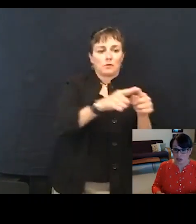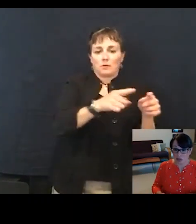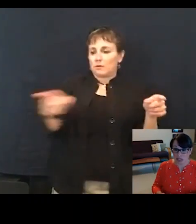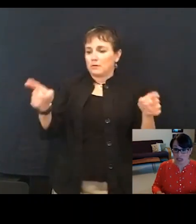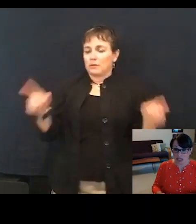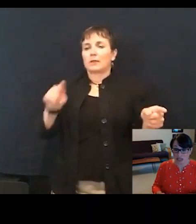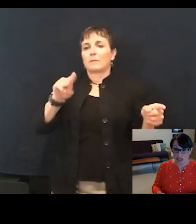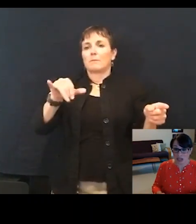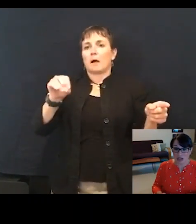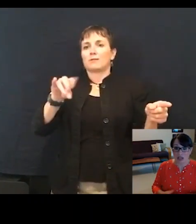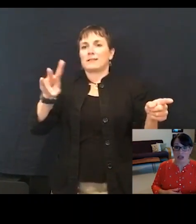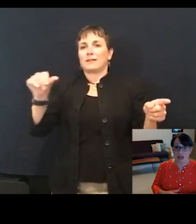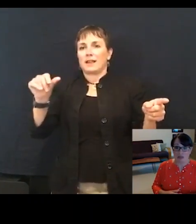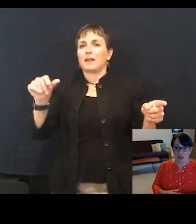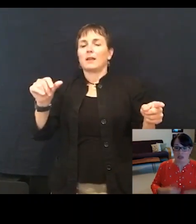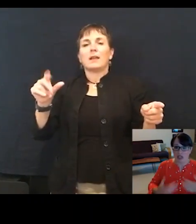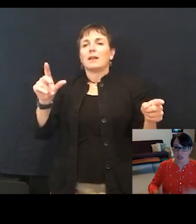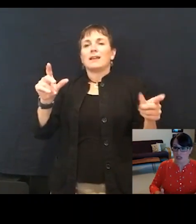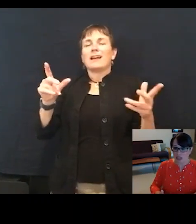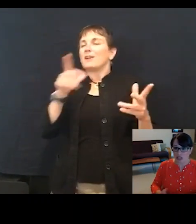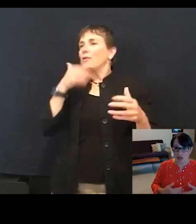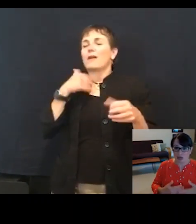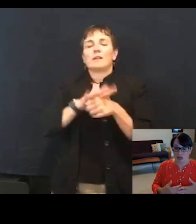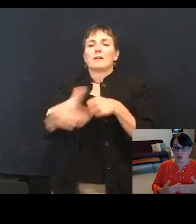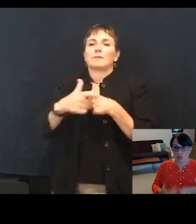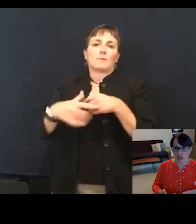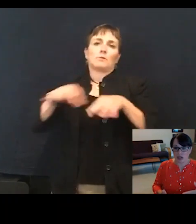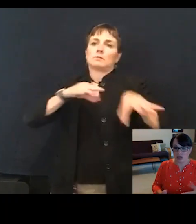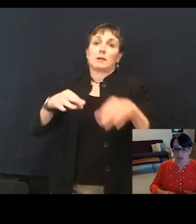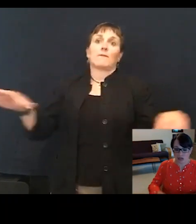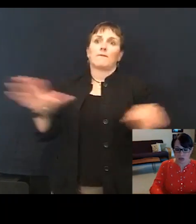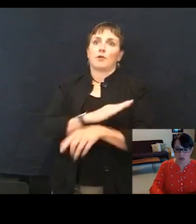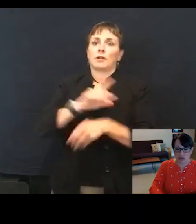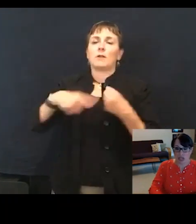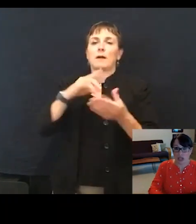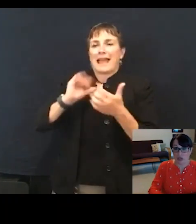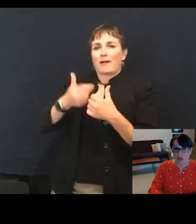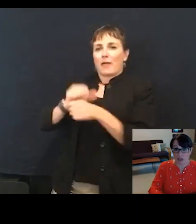behind that today, but suffice it to say, we're looking heavily at two different AAV vector